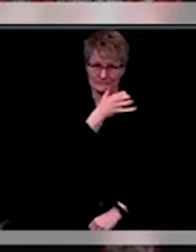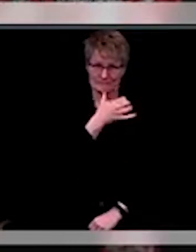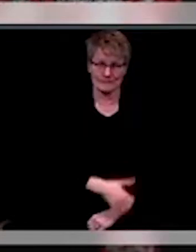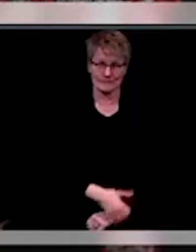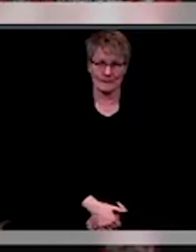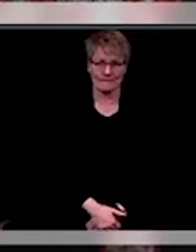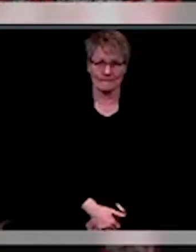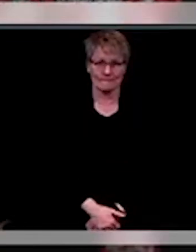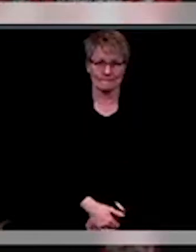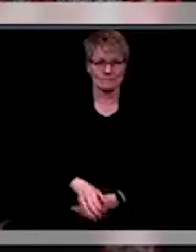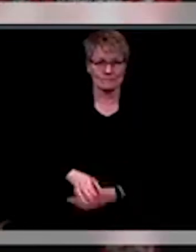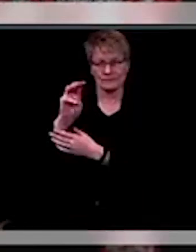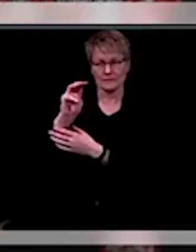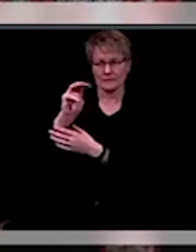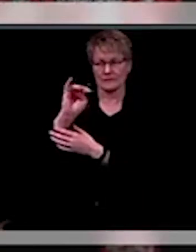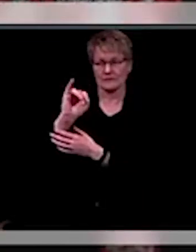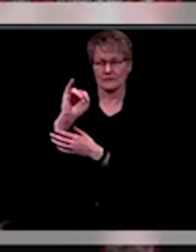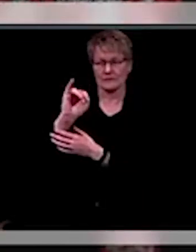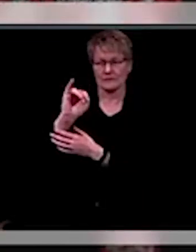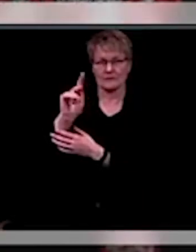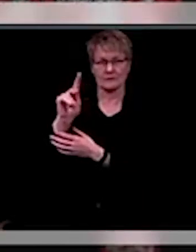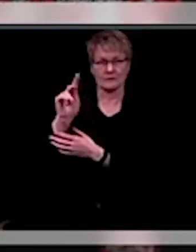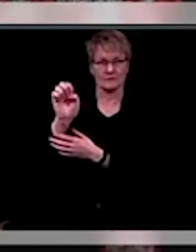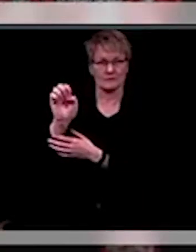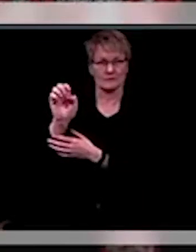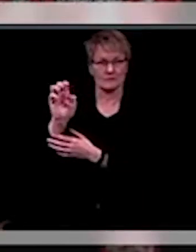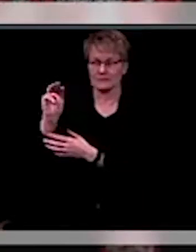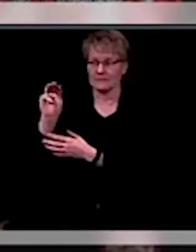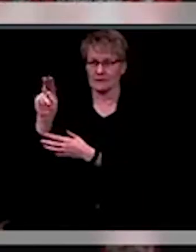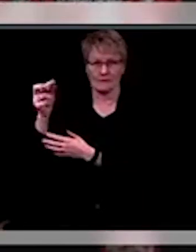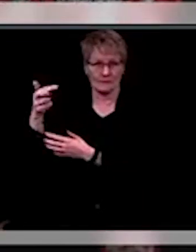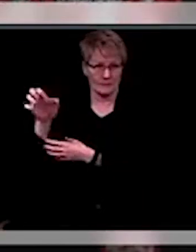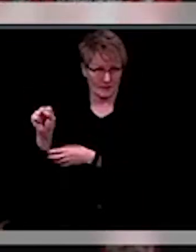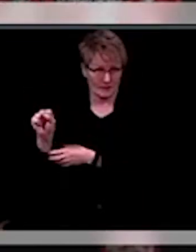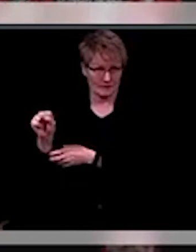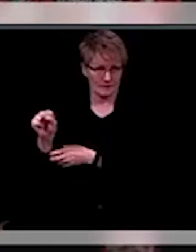before that schools that were in session could stay in session, but you just said